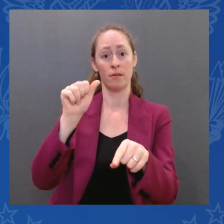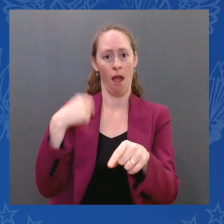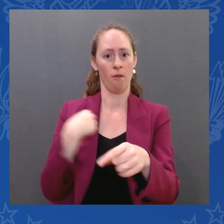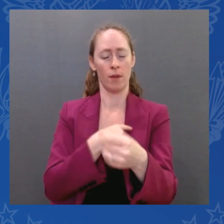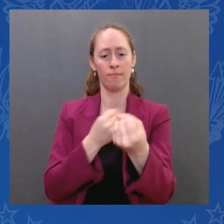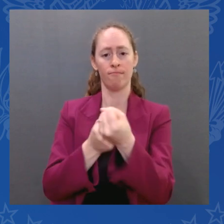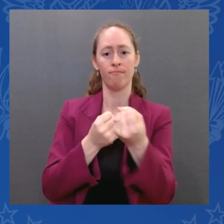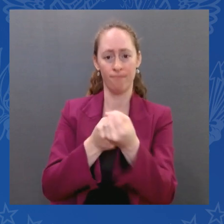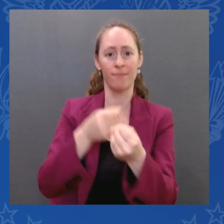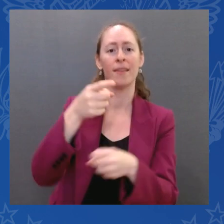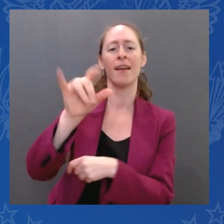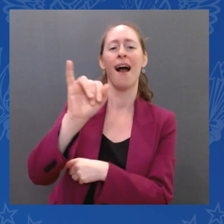called the Iron Beam.